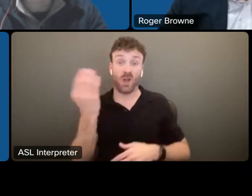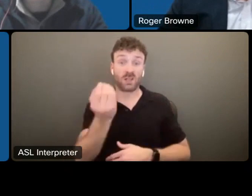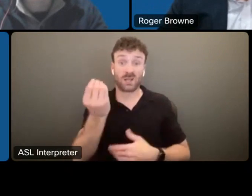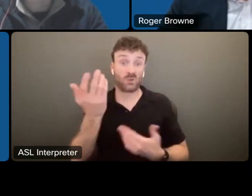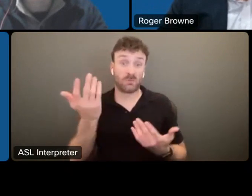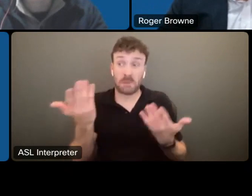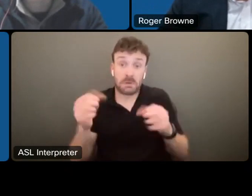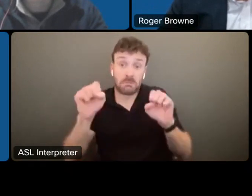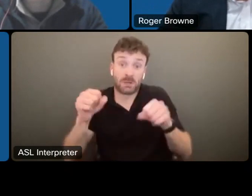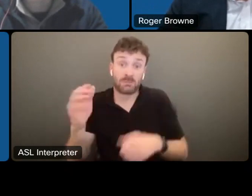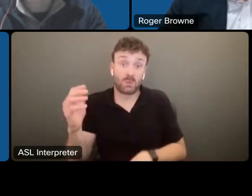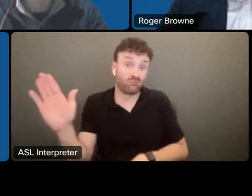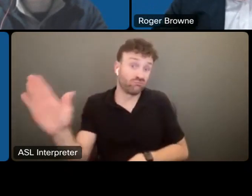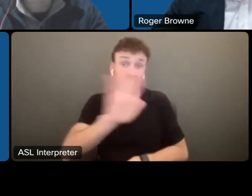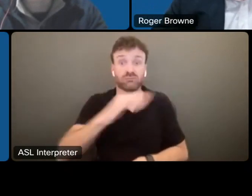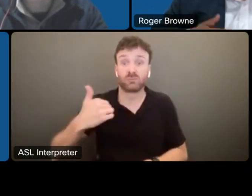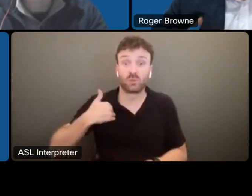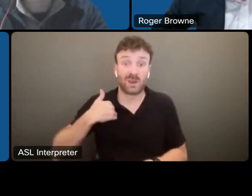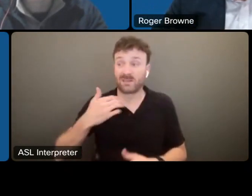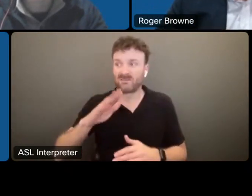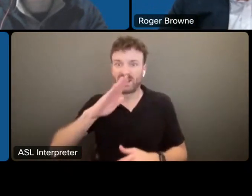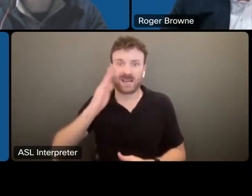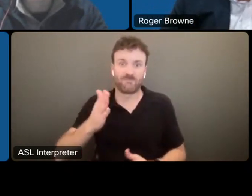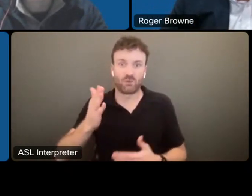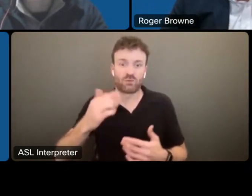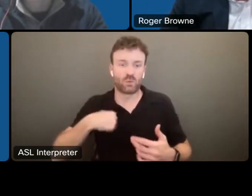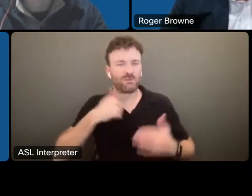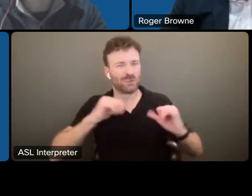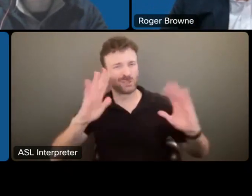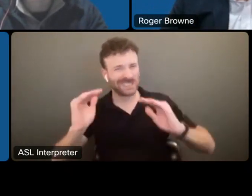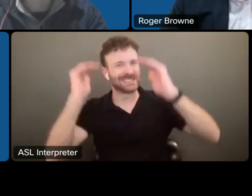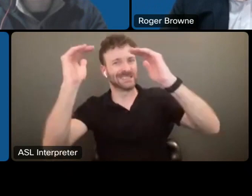the country has sort of gone to the level we've been going to in terms of trying to